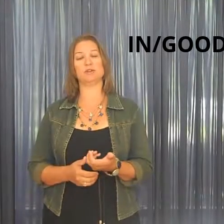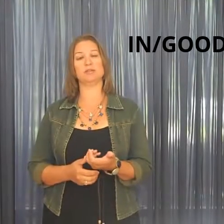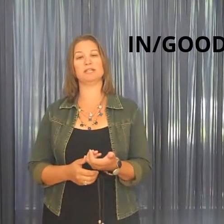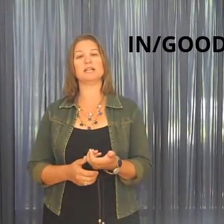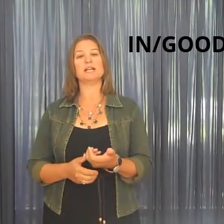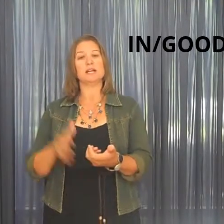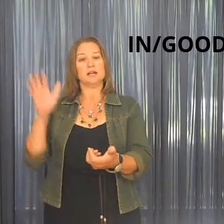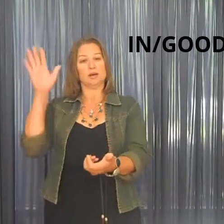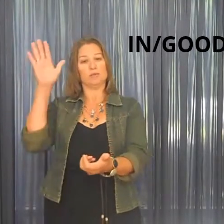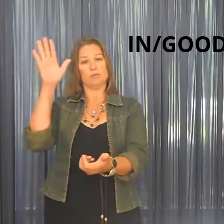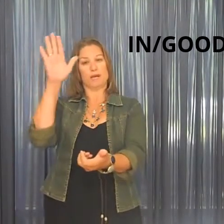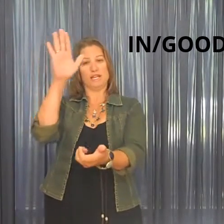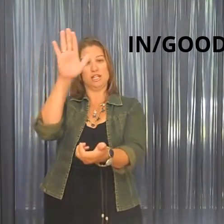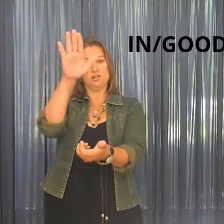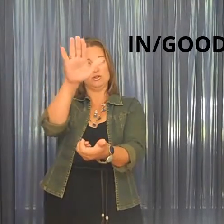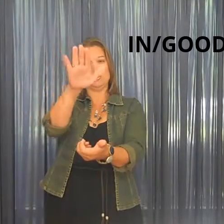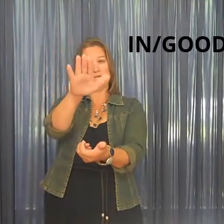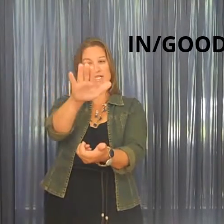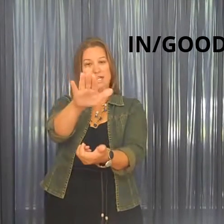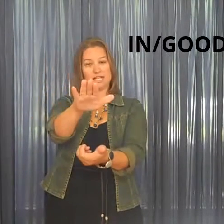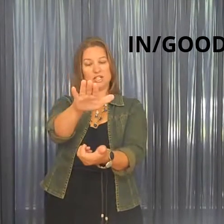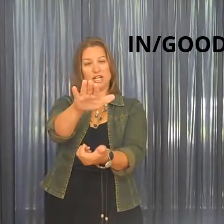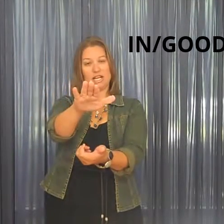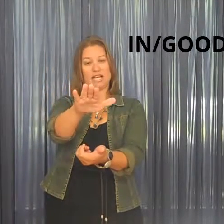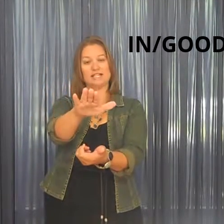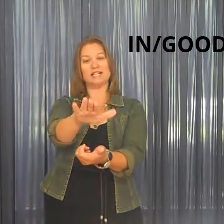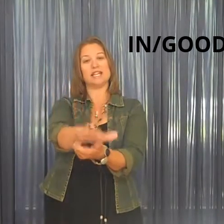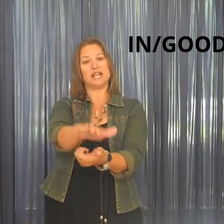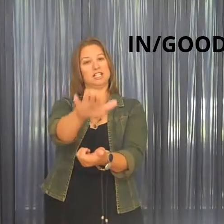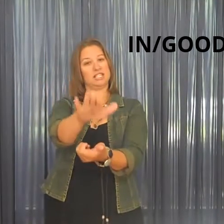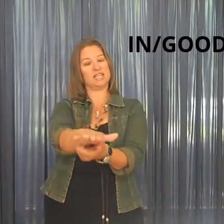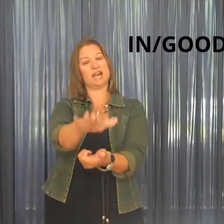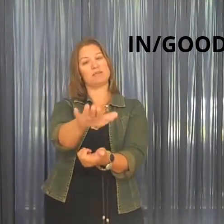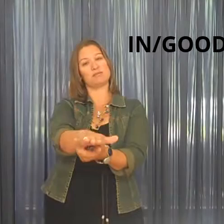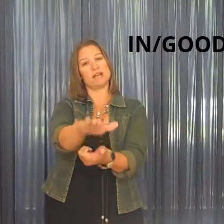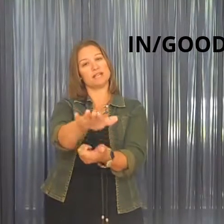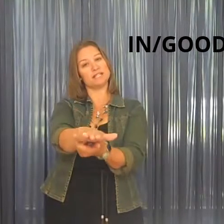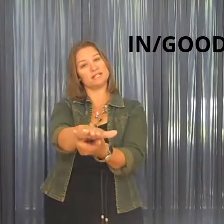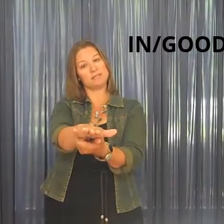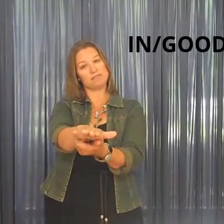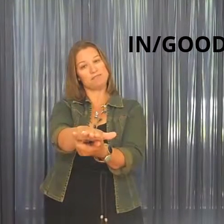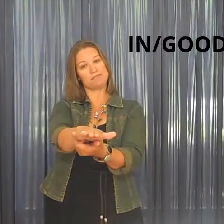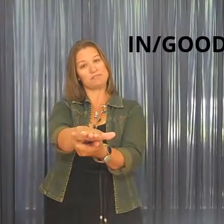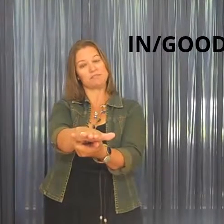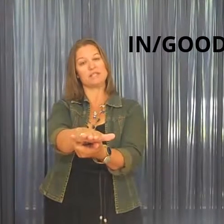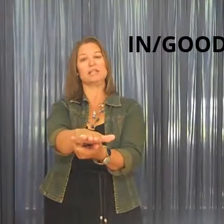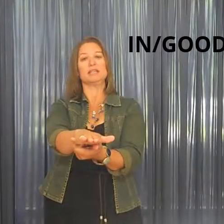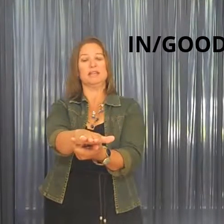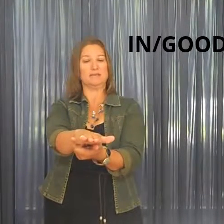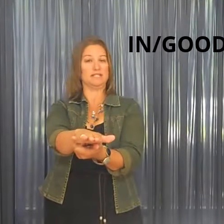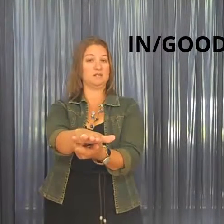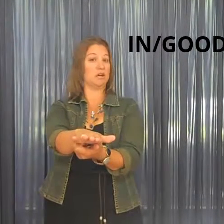moment, but you take your hand and just tap the racquet, that means the